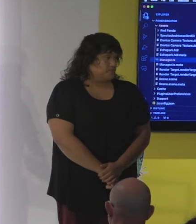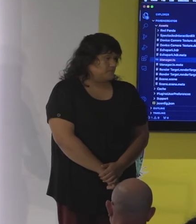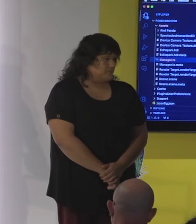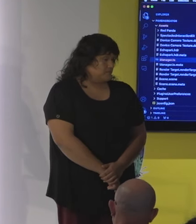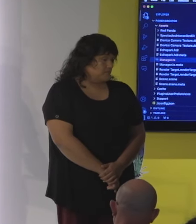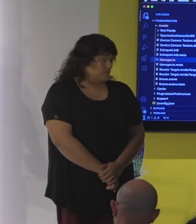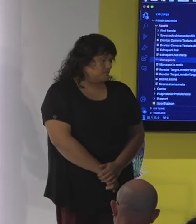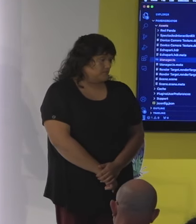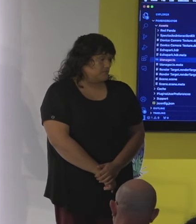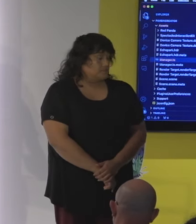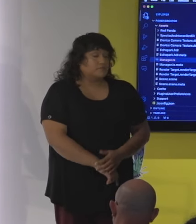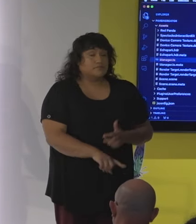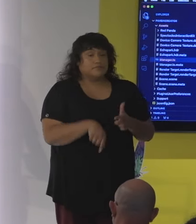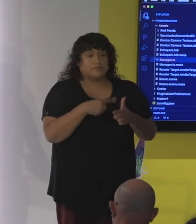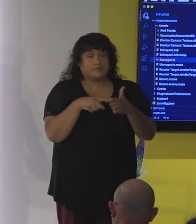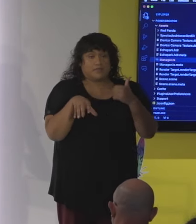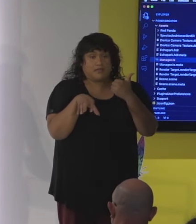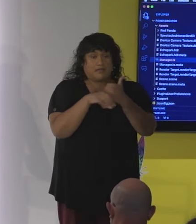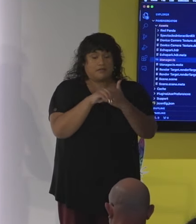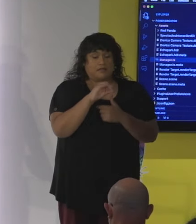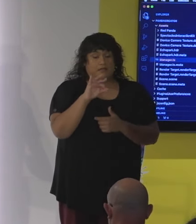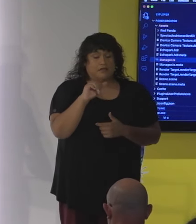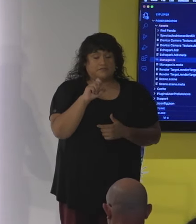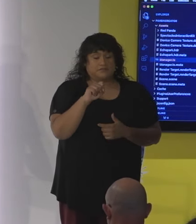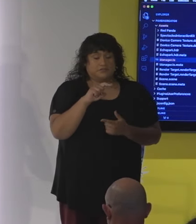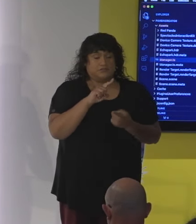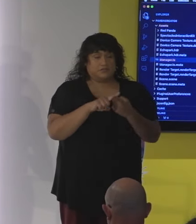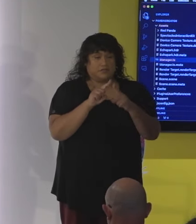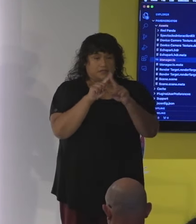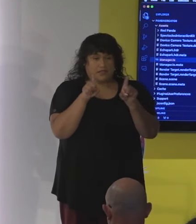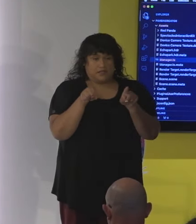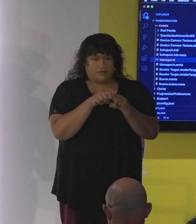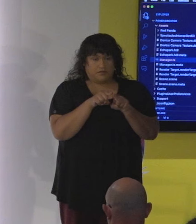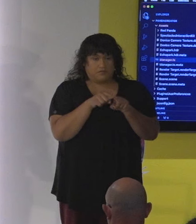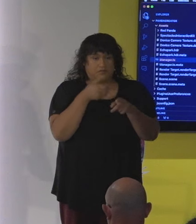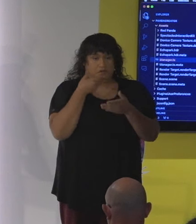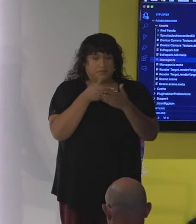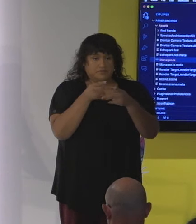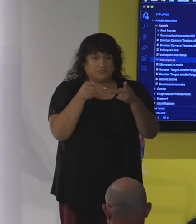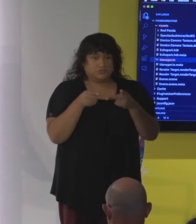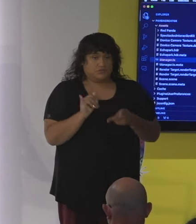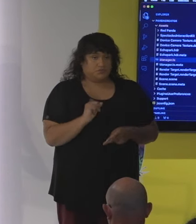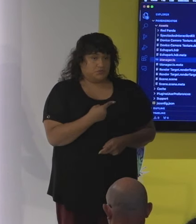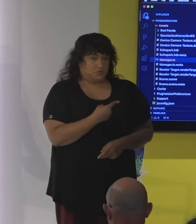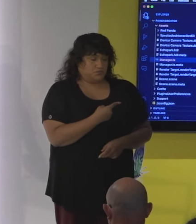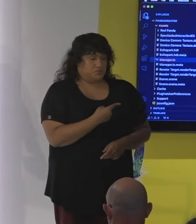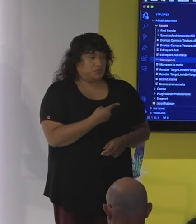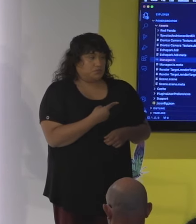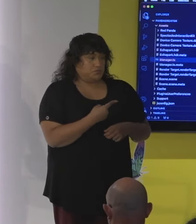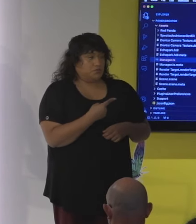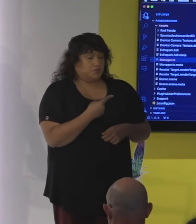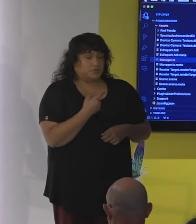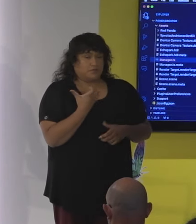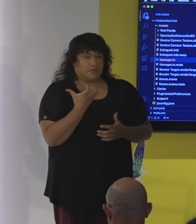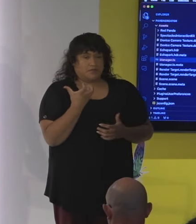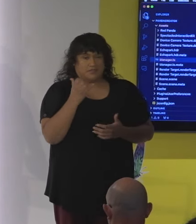Then, I wanna add the offset to the container's world position. Then, I wanna return that target position.